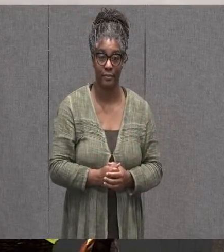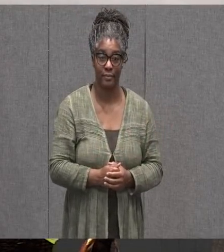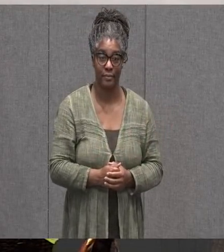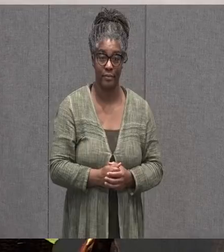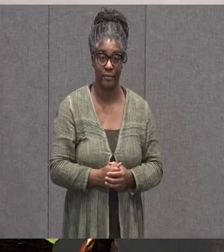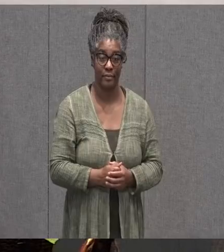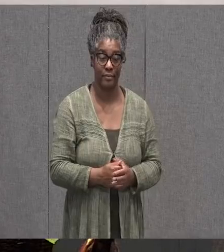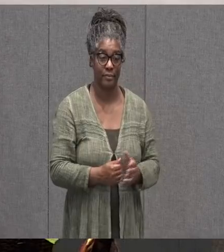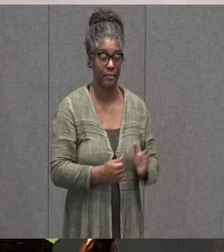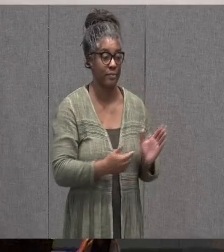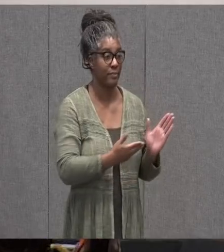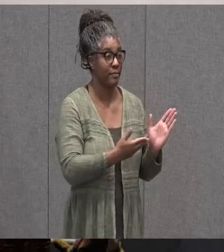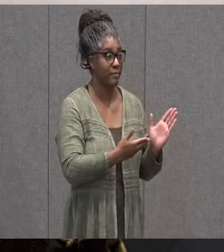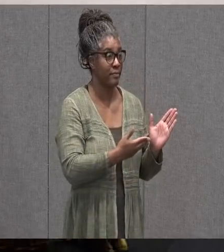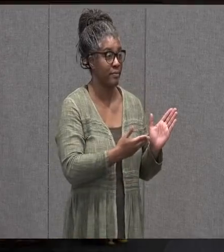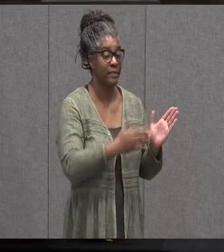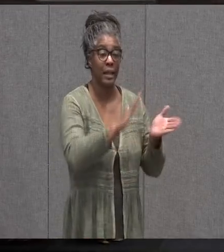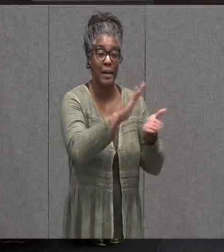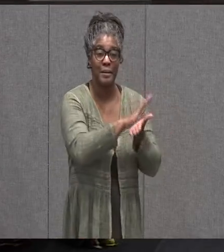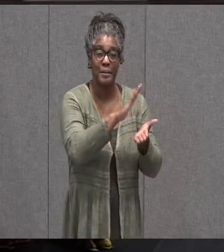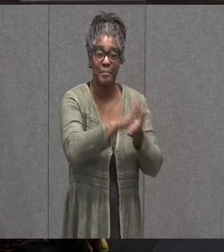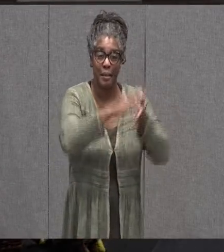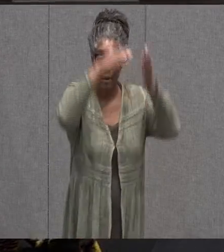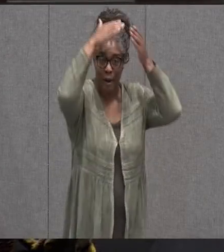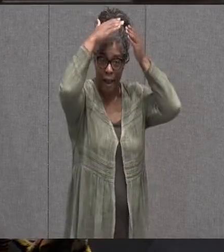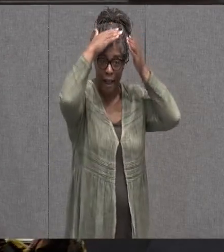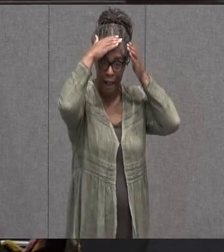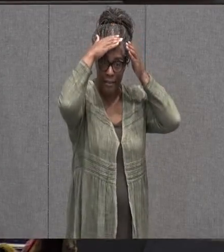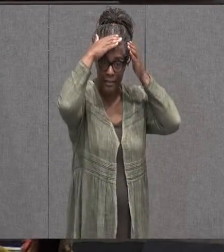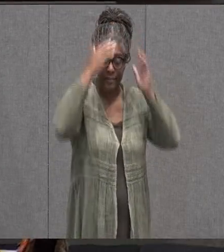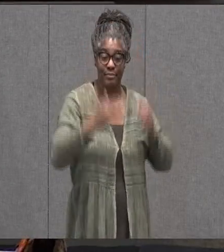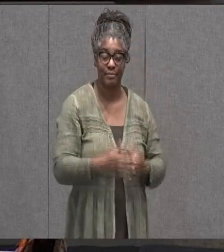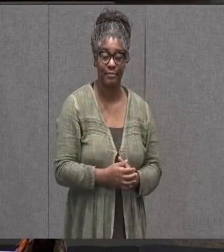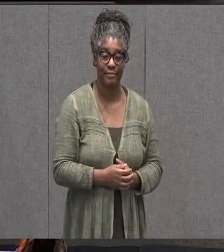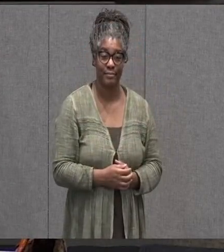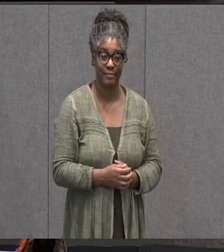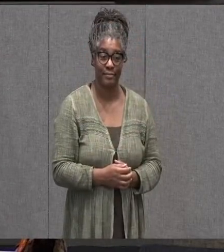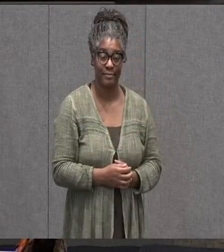A paper hat, he bought a paper hat for his sister.